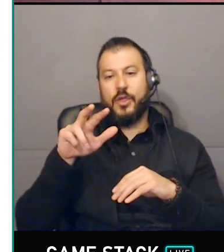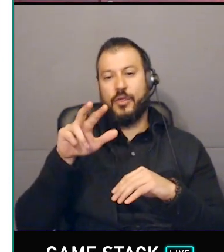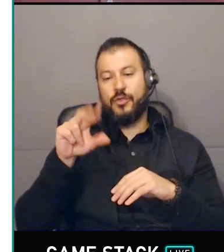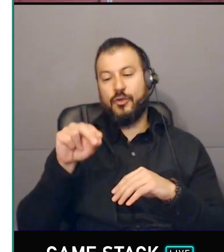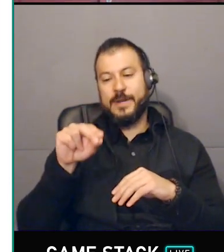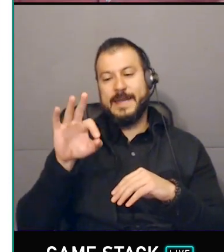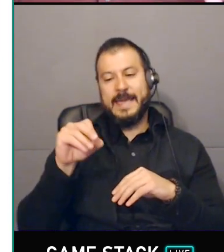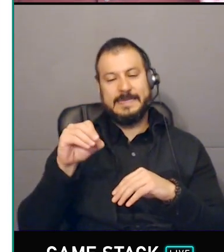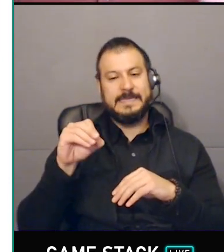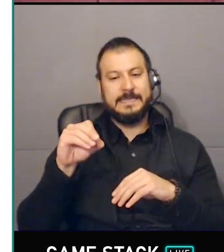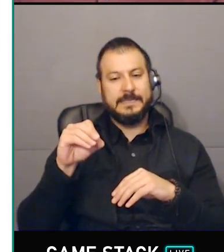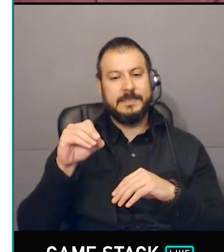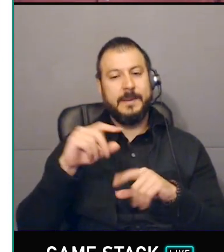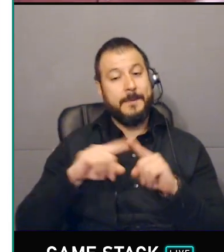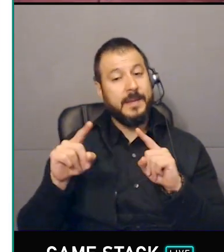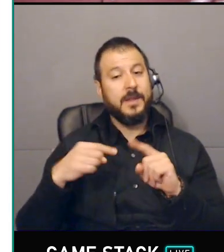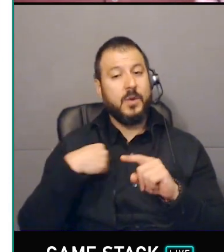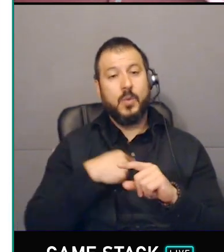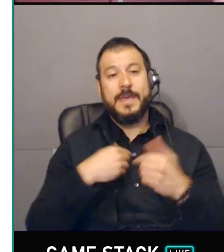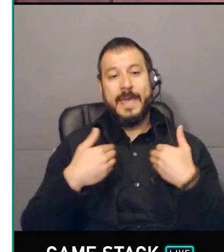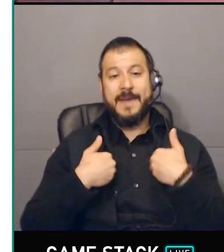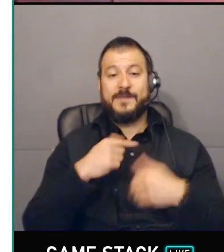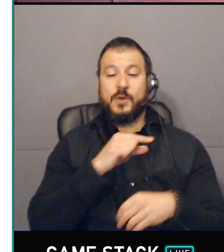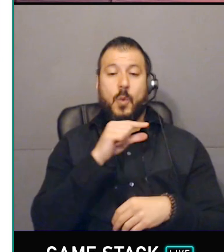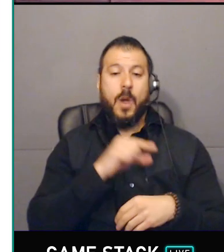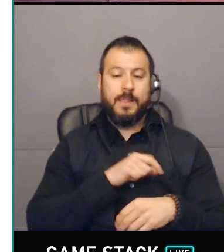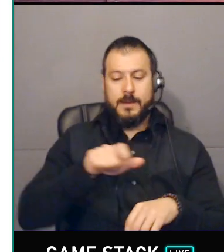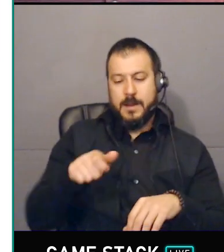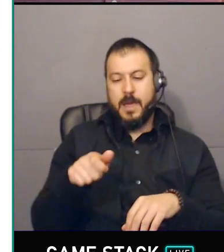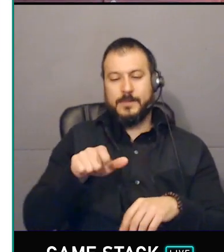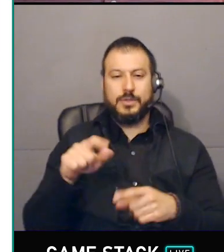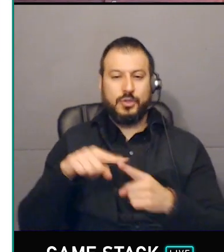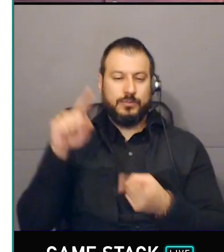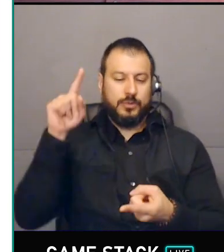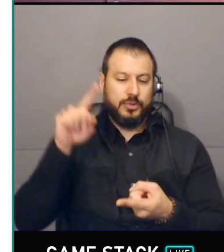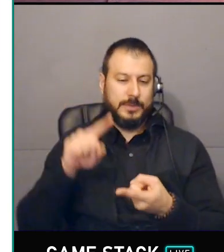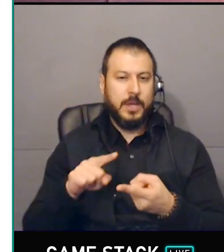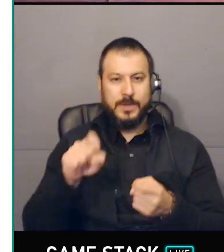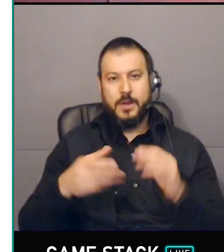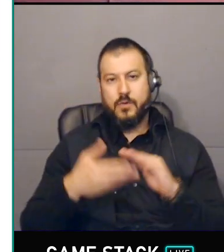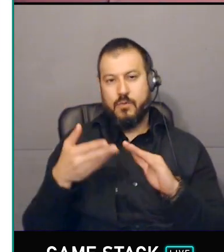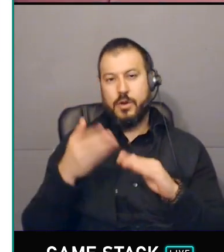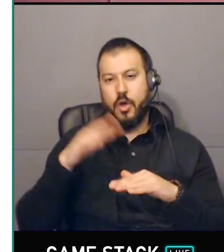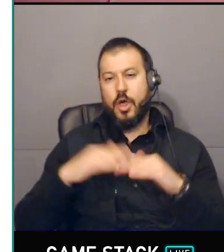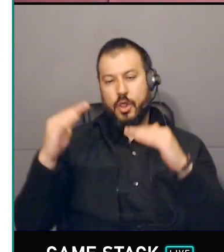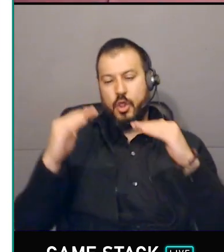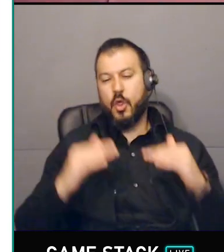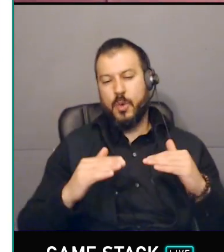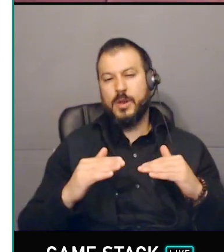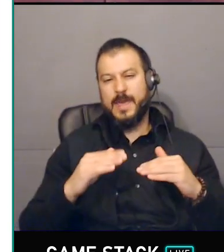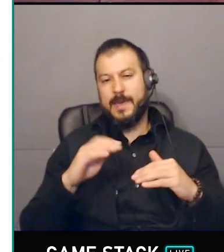but we have the quality knobs to tune this down even further so you can run it on lower end hardware.